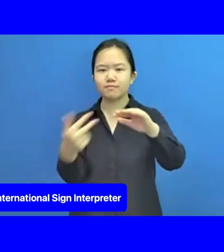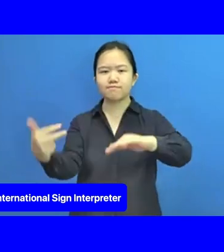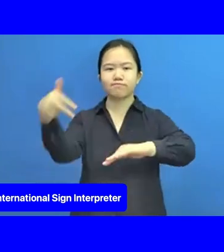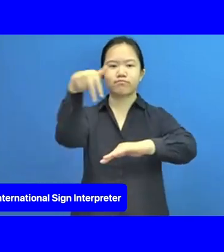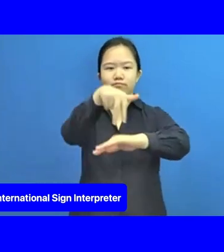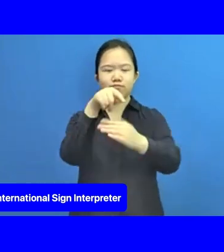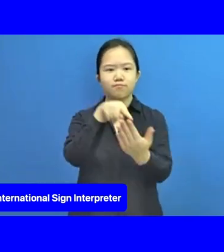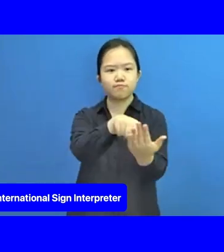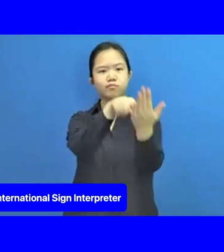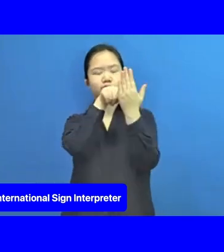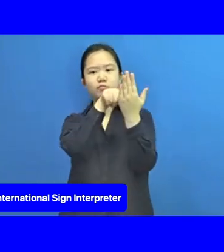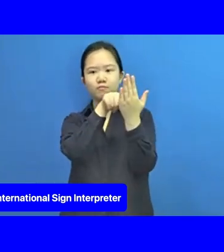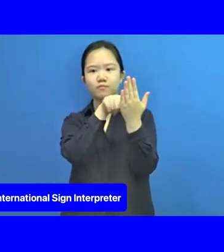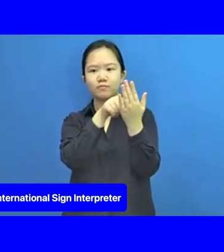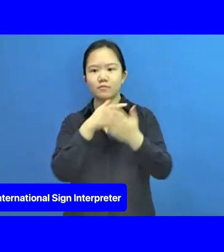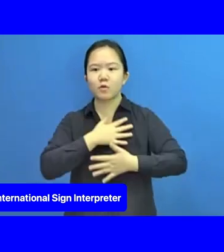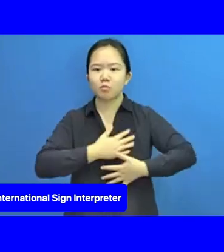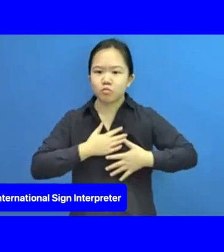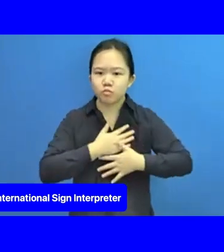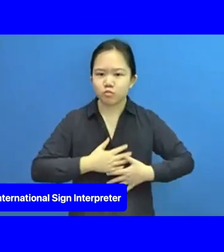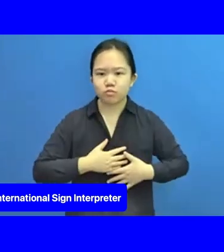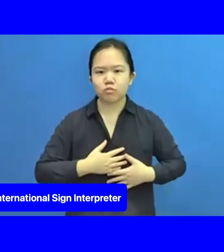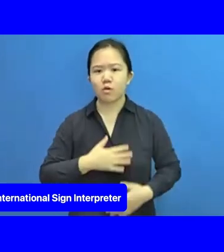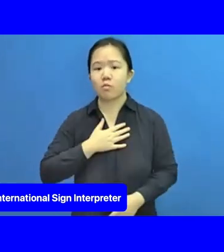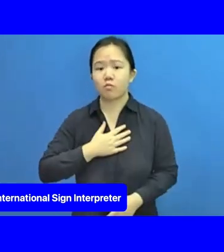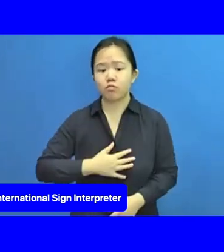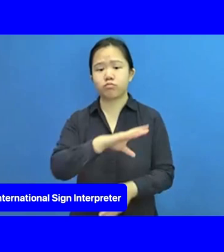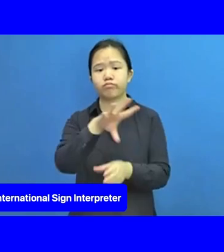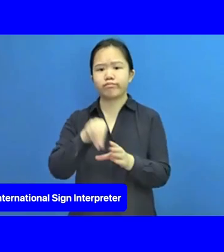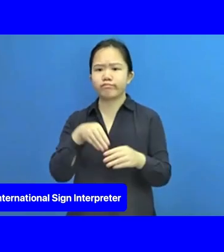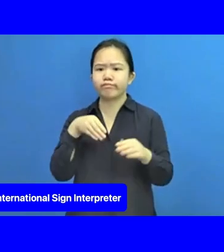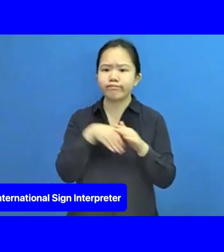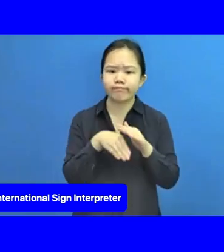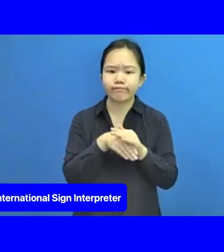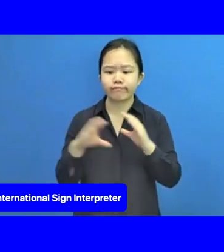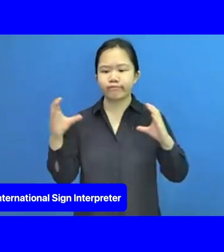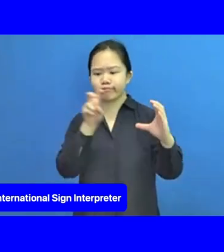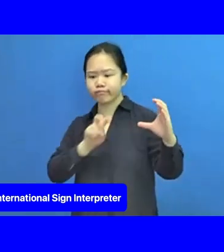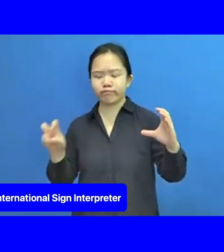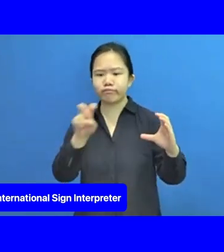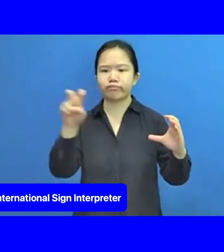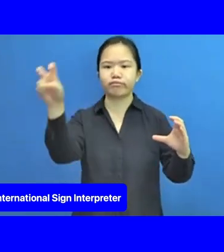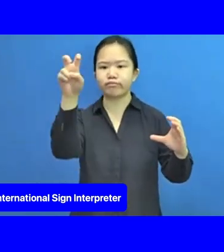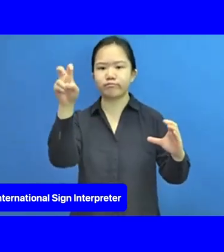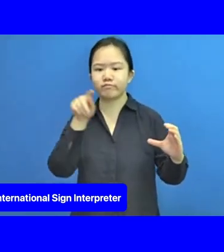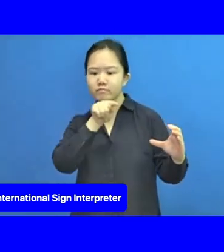to ecological sustainability, to fight against climate change and also to foster diversity and inclusion.